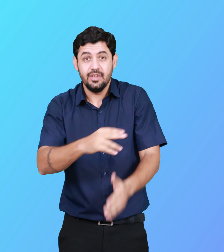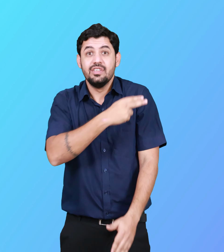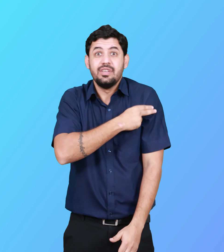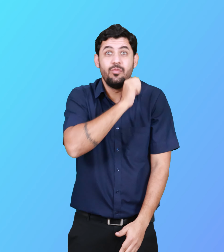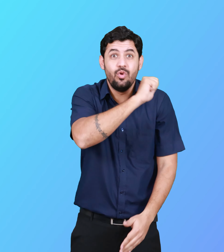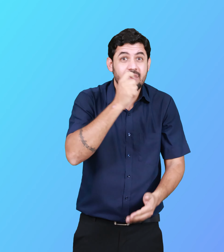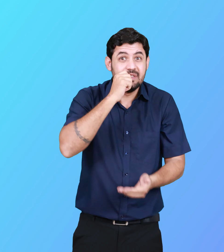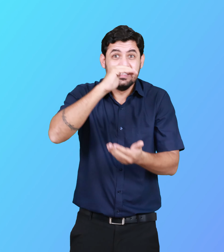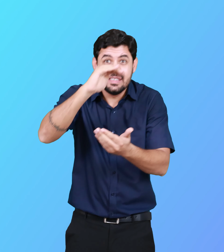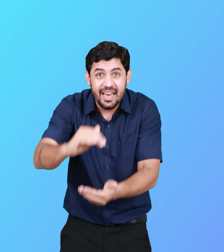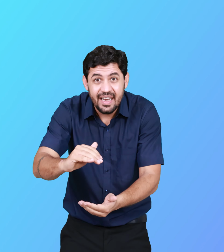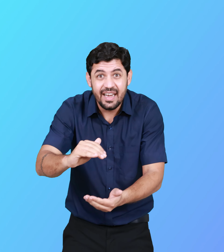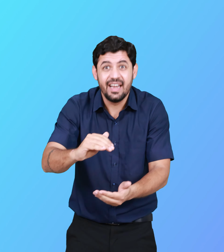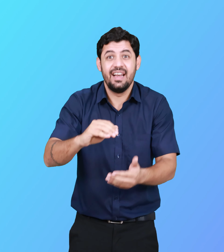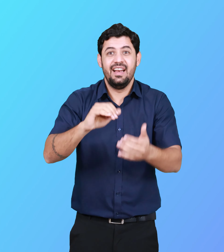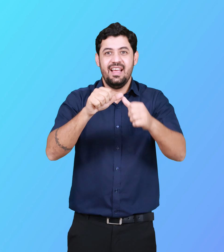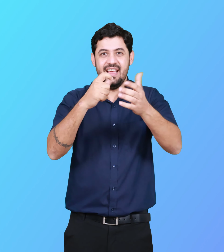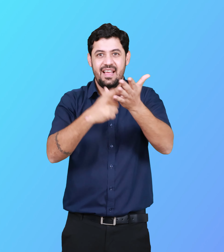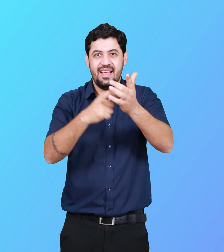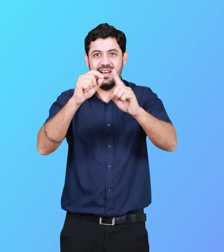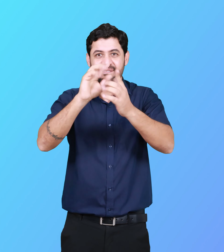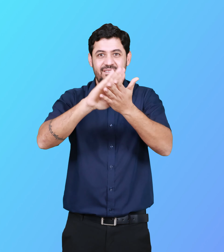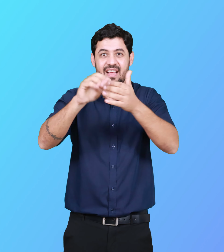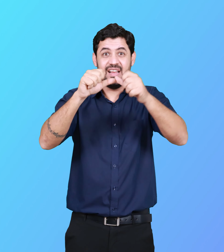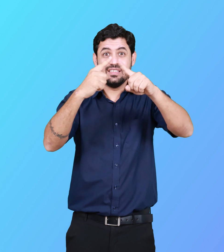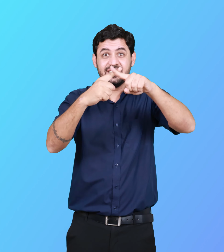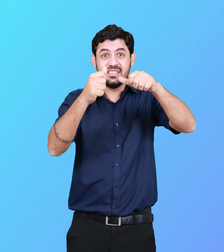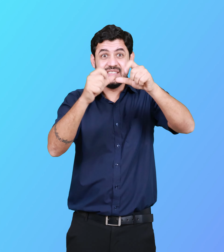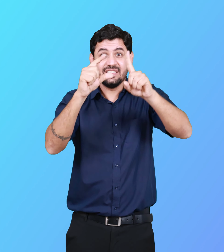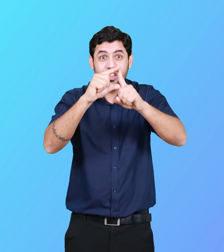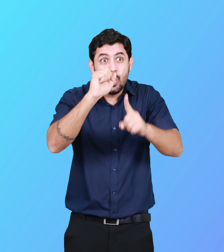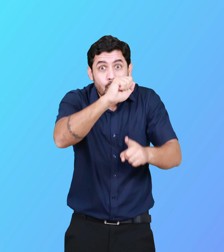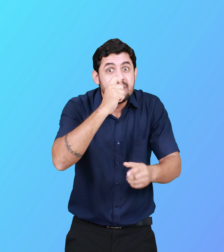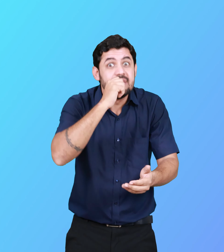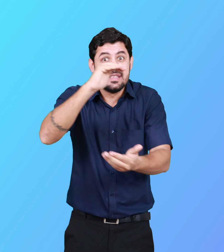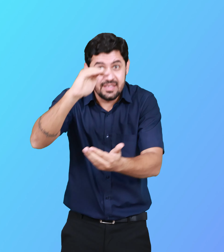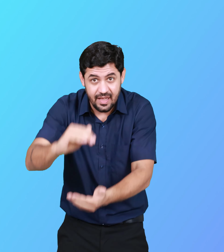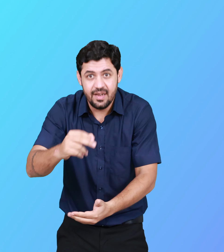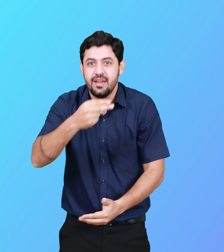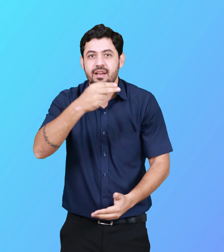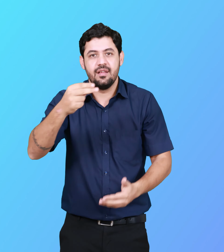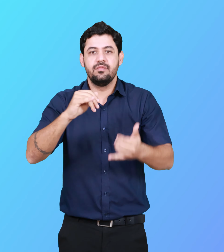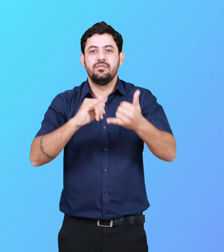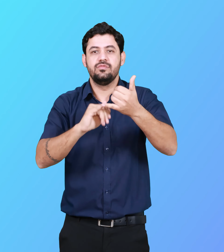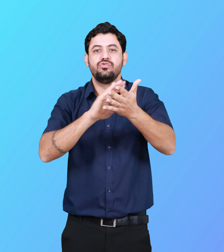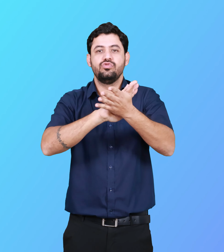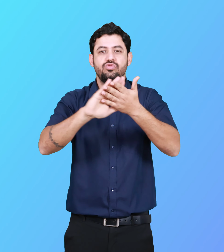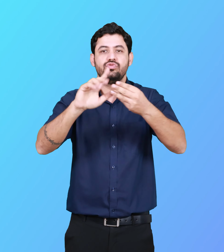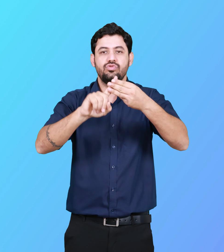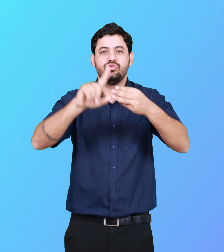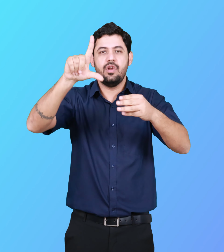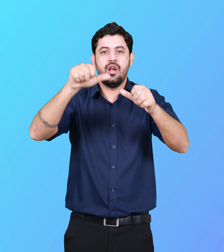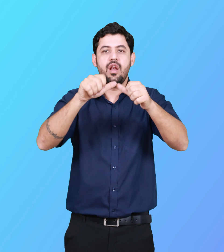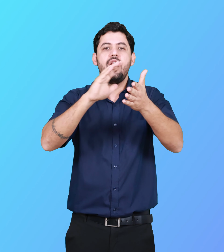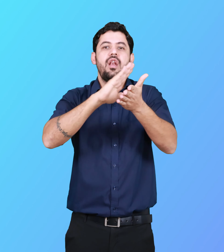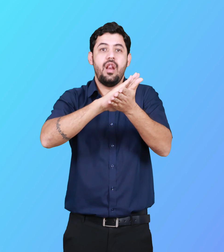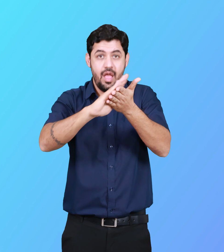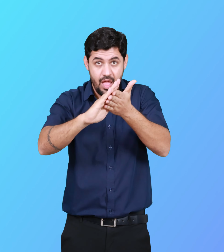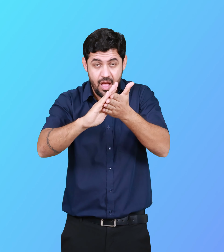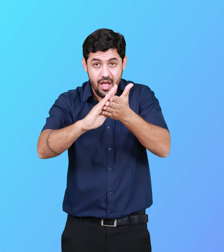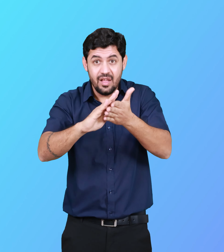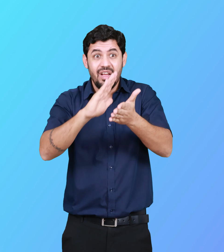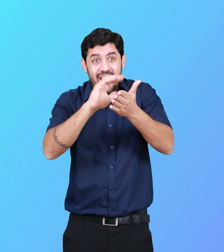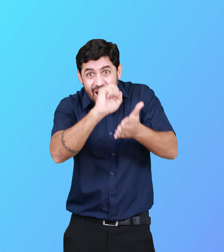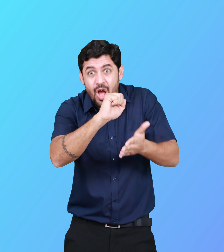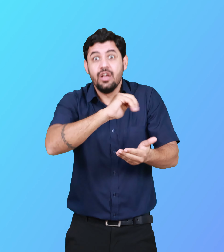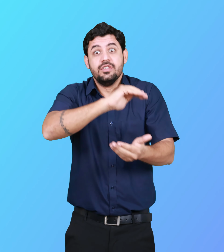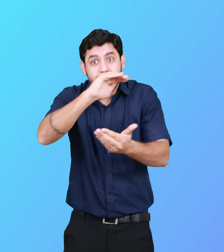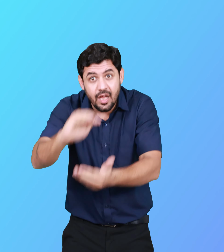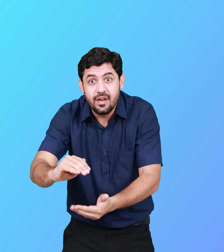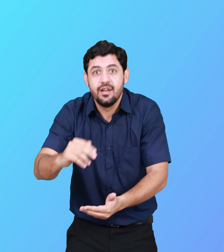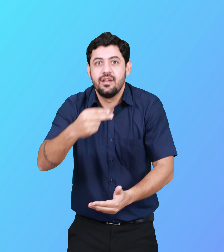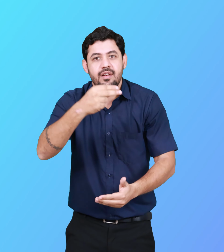Arphaxad had a son named Shelah, who was the father of Eber.